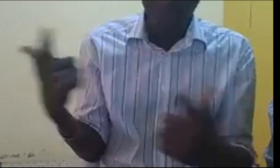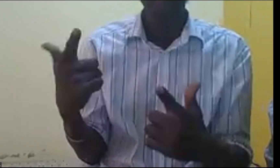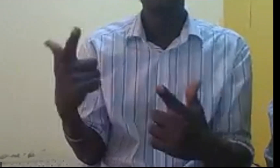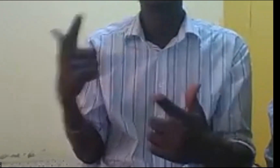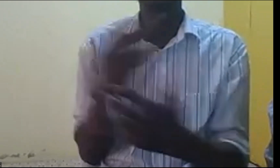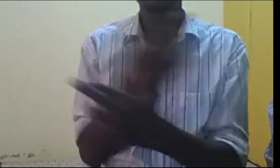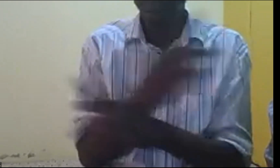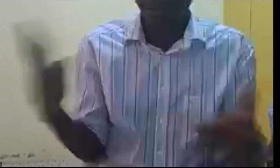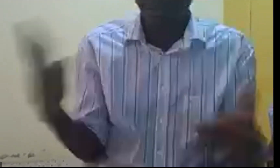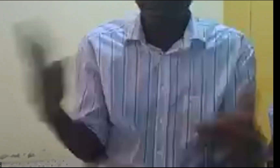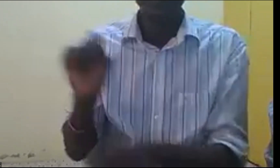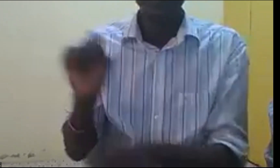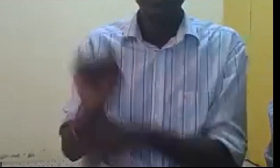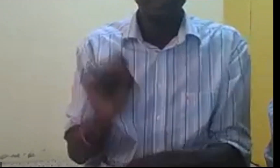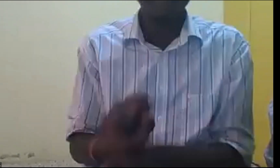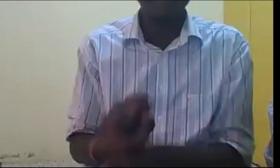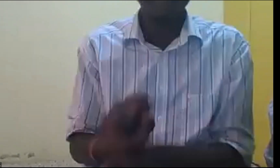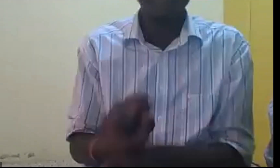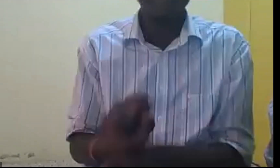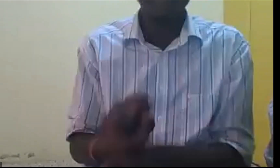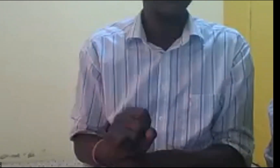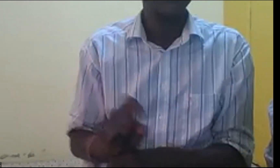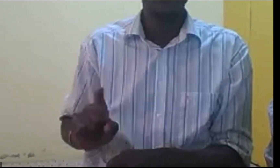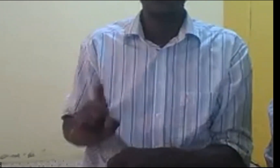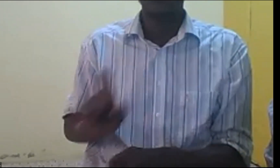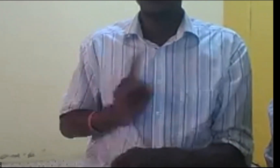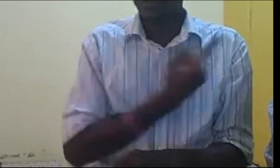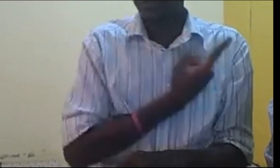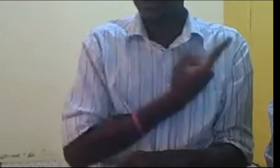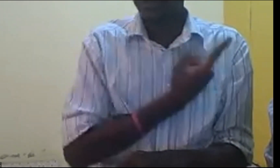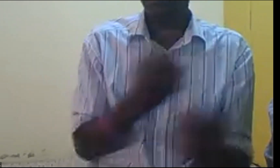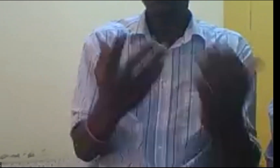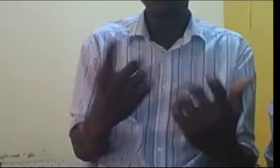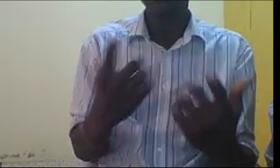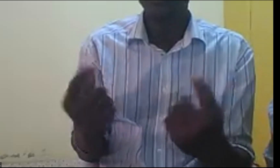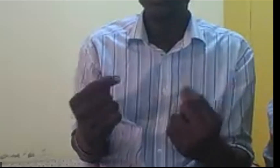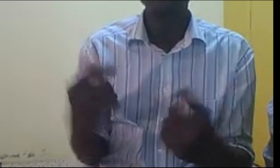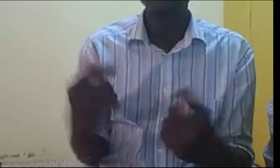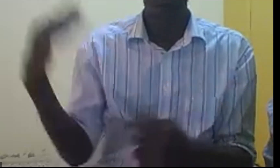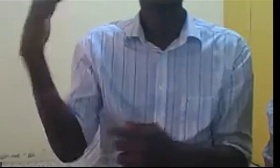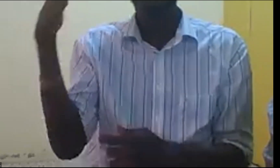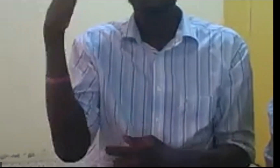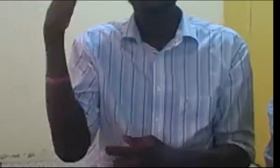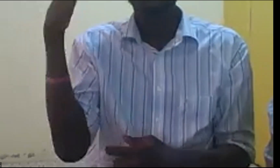Should we try once more, Evelyn? No her. She has not been able to connect her audio.